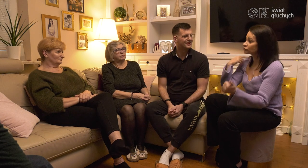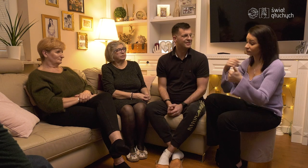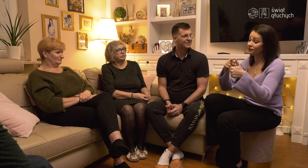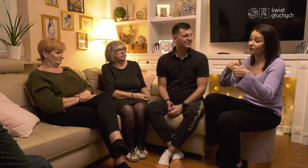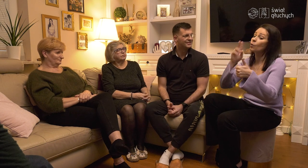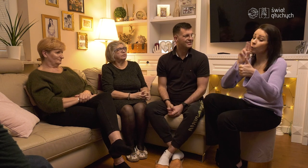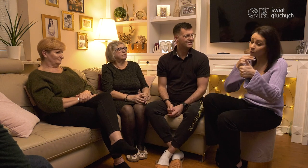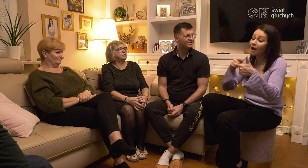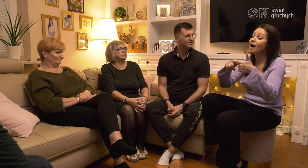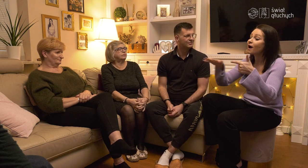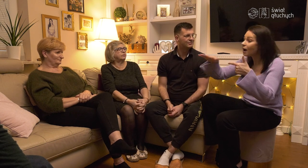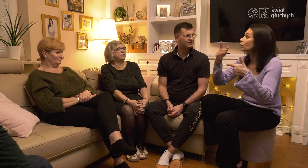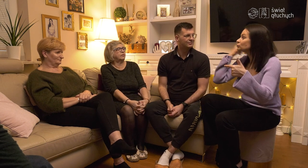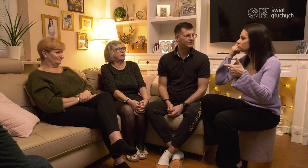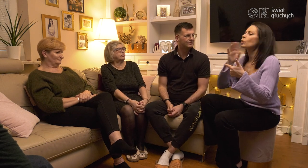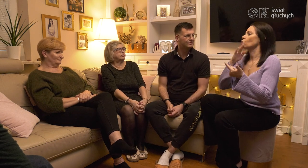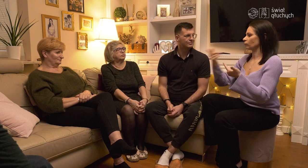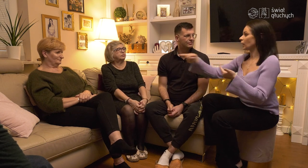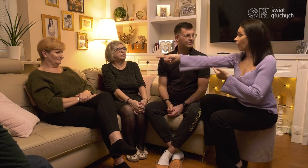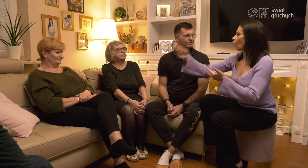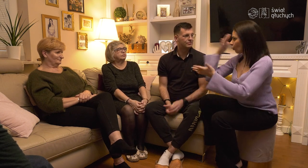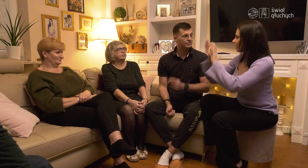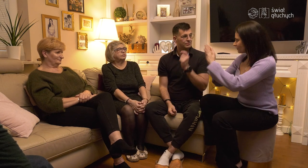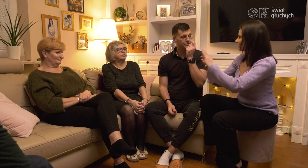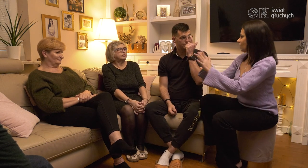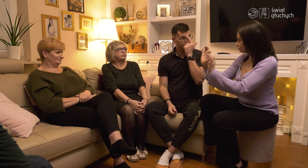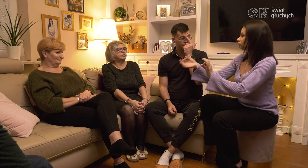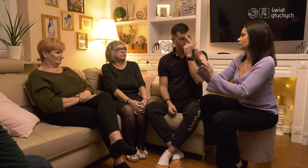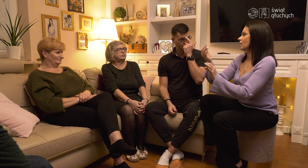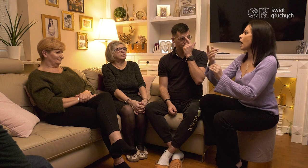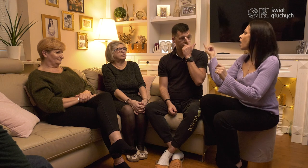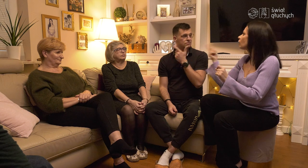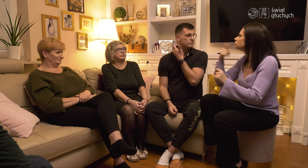E.g. one deaf person, and the rest of the family is hearing, like the aunt signs, ok,